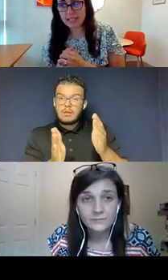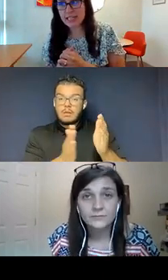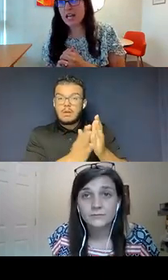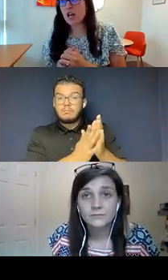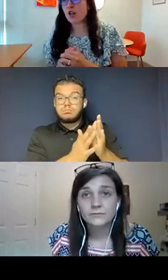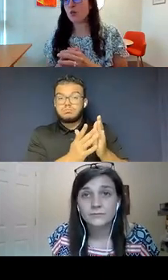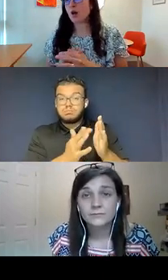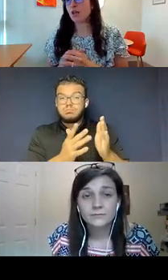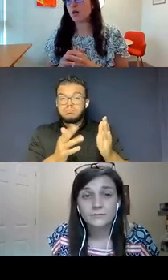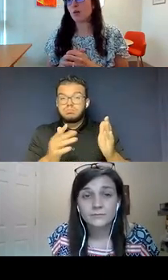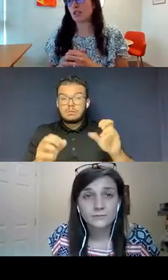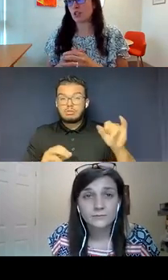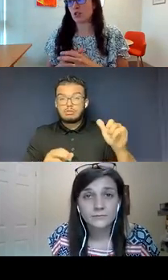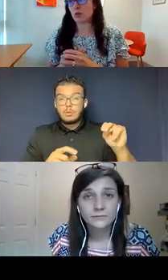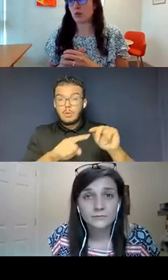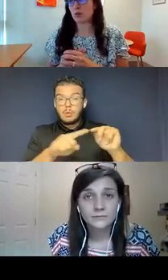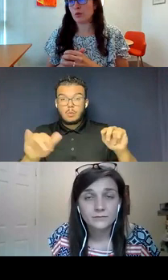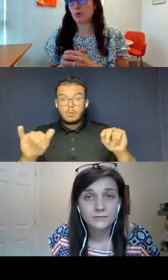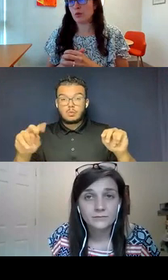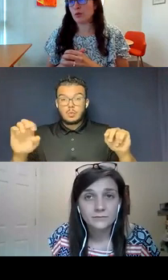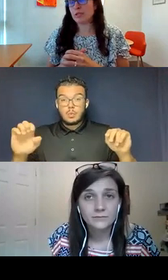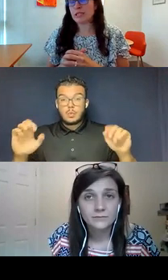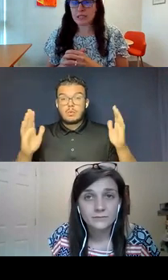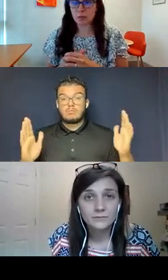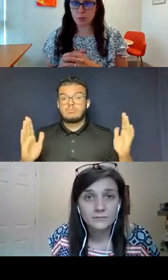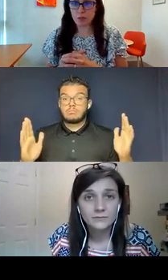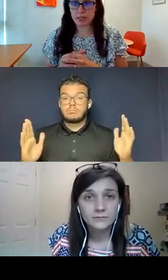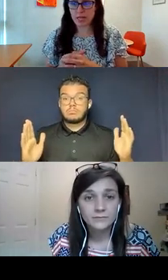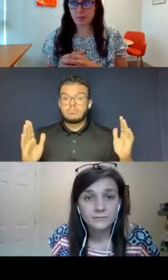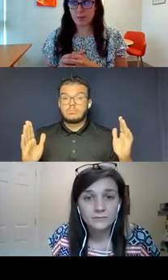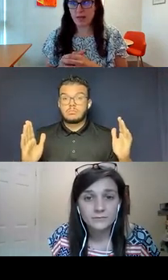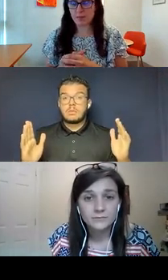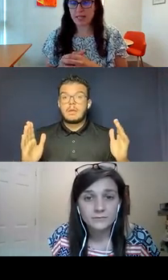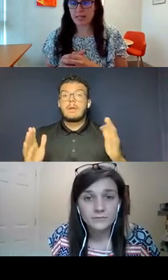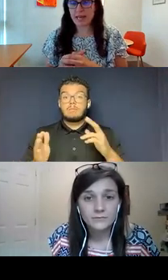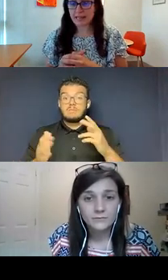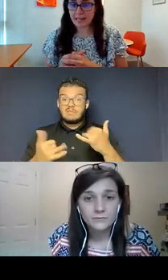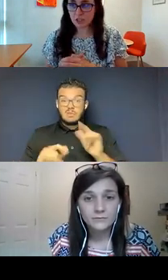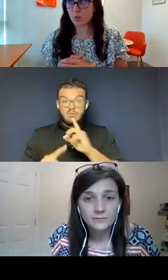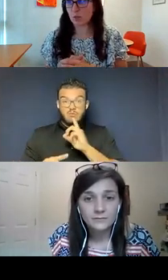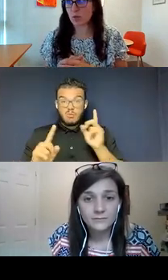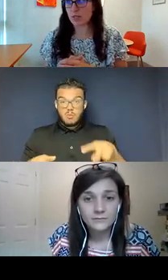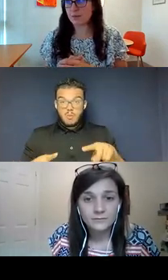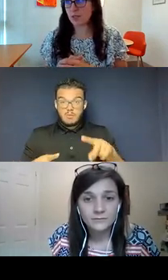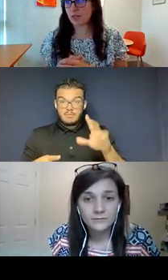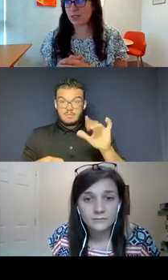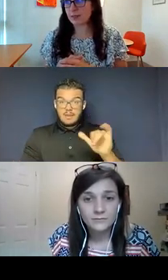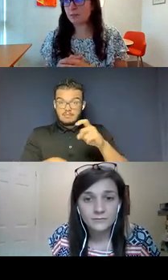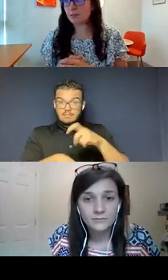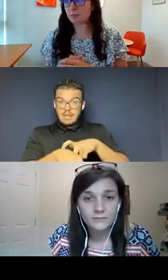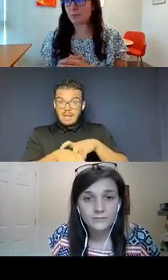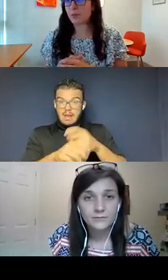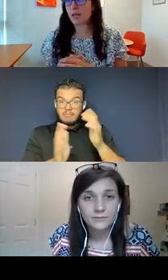period, you are going to still report them in that next reporting period.